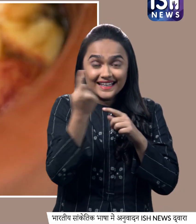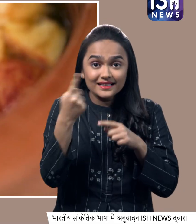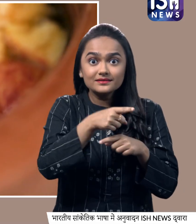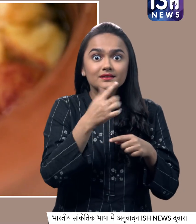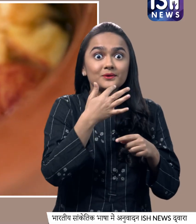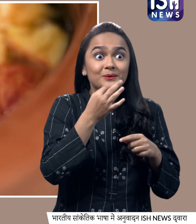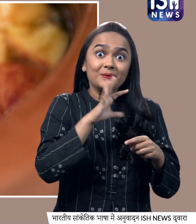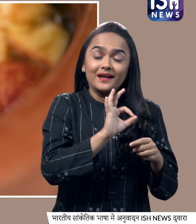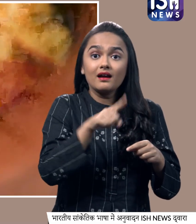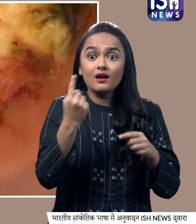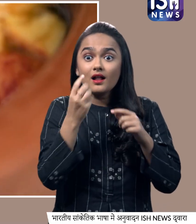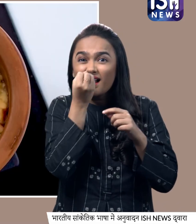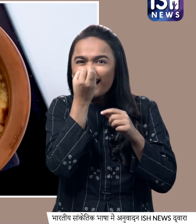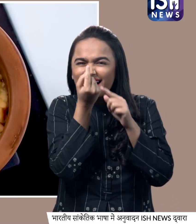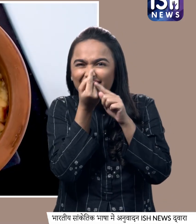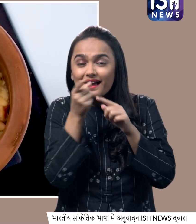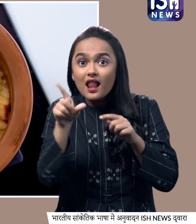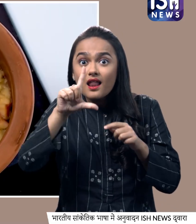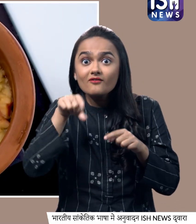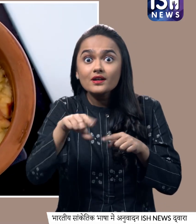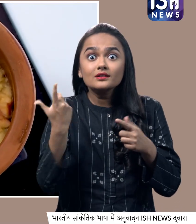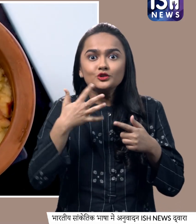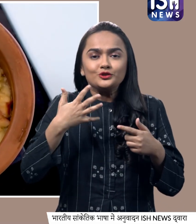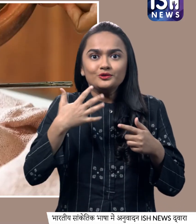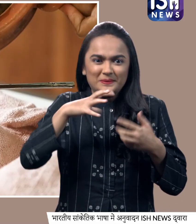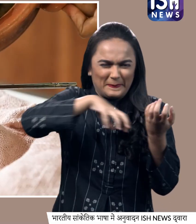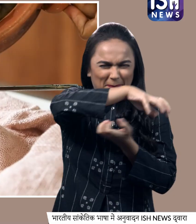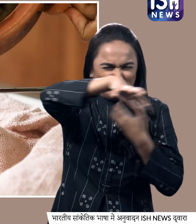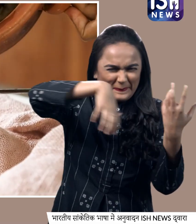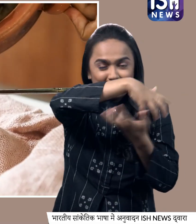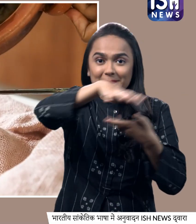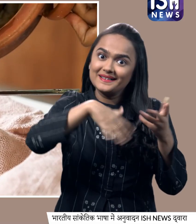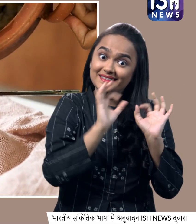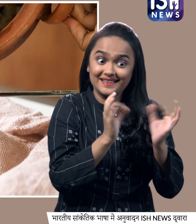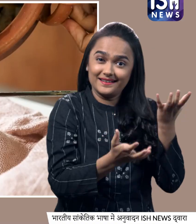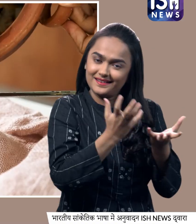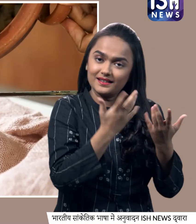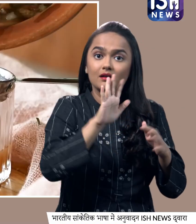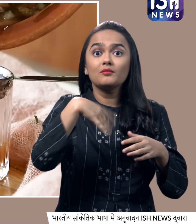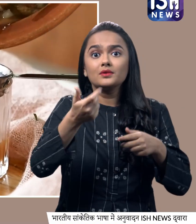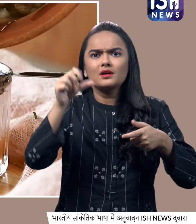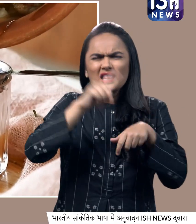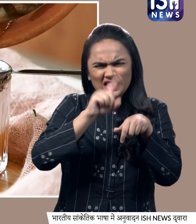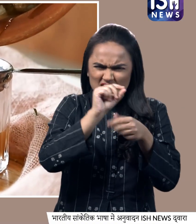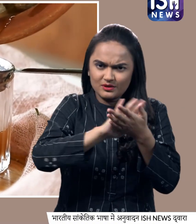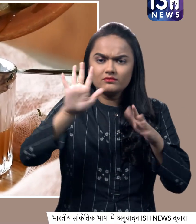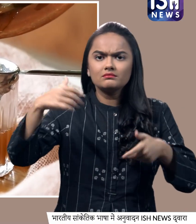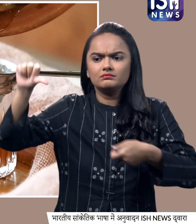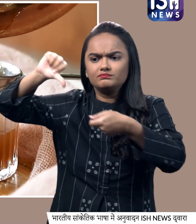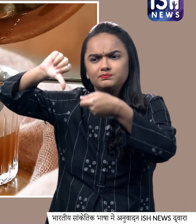and the pungent flavour of cloves can blend together well After 10 mins, pour it in a cup through a strainer